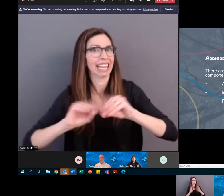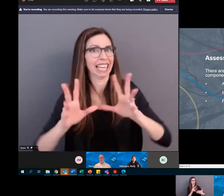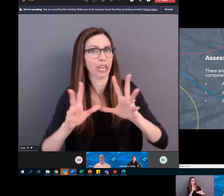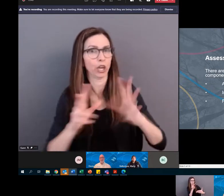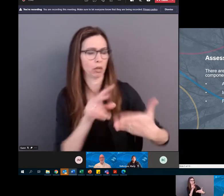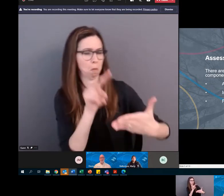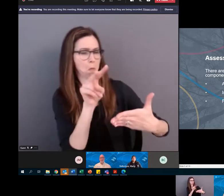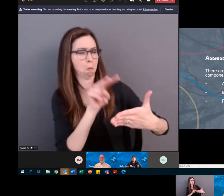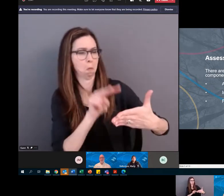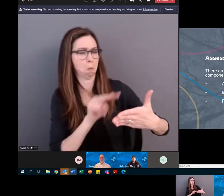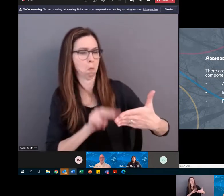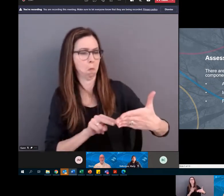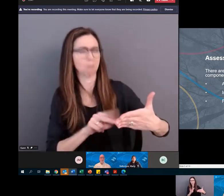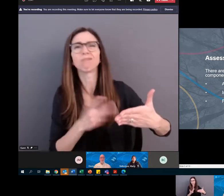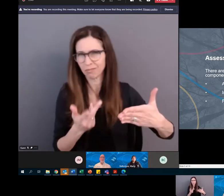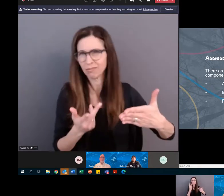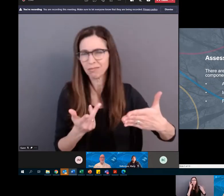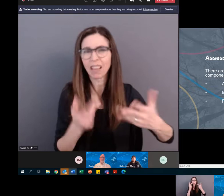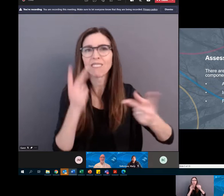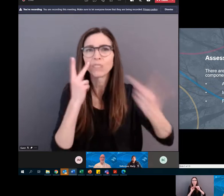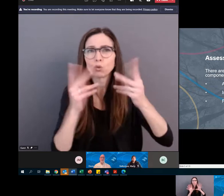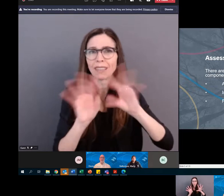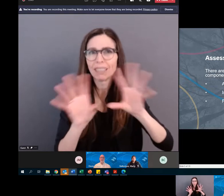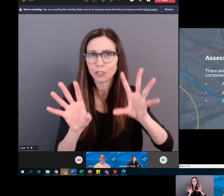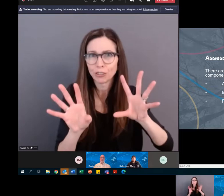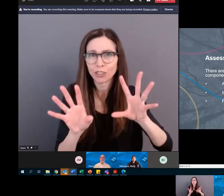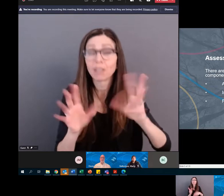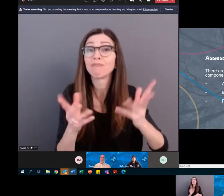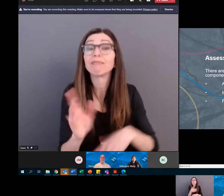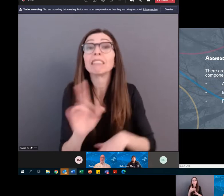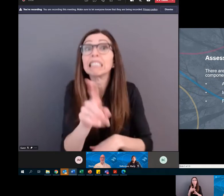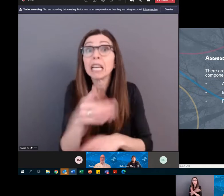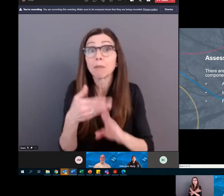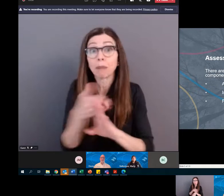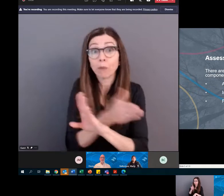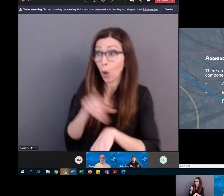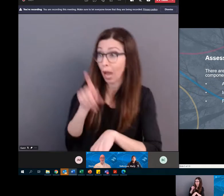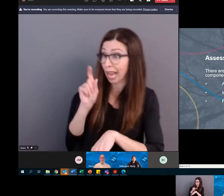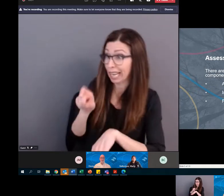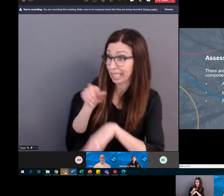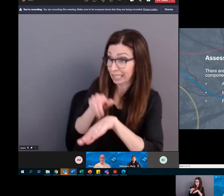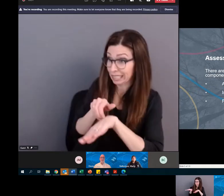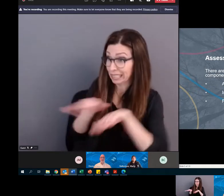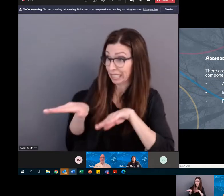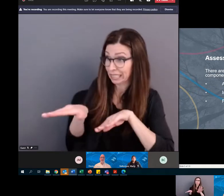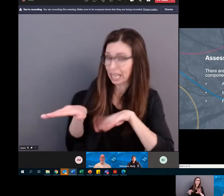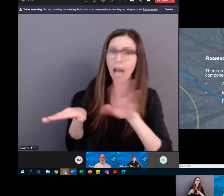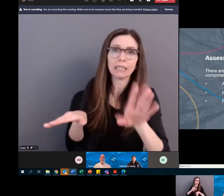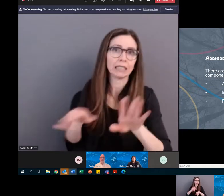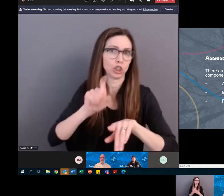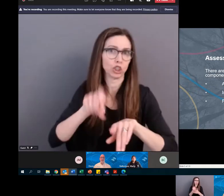background noise. Also, test your support material before you submit it